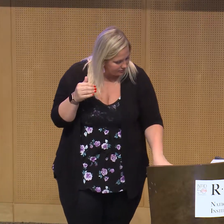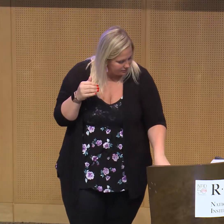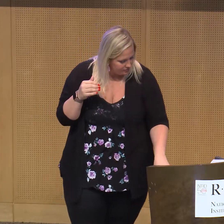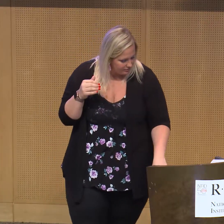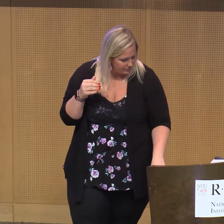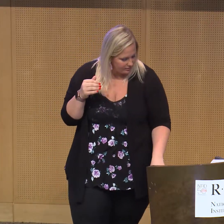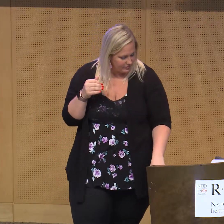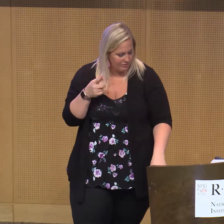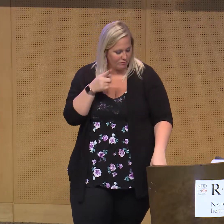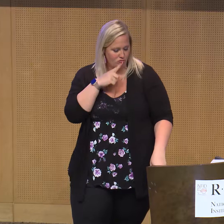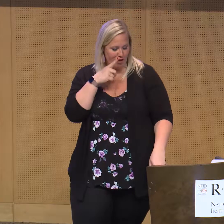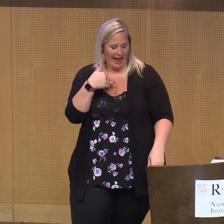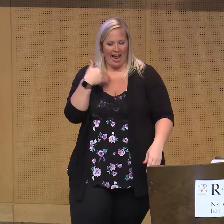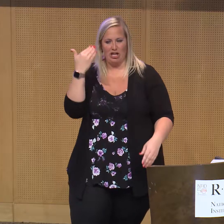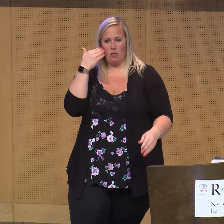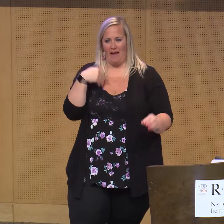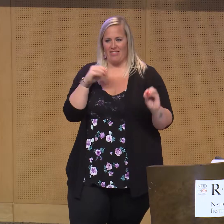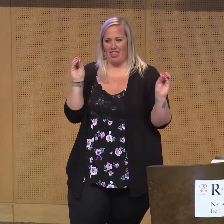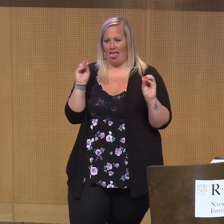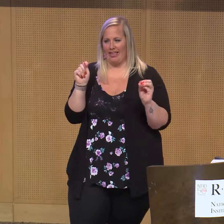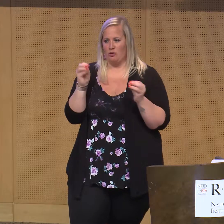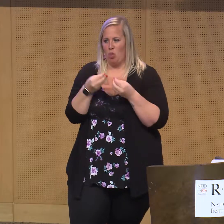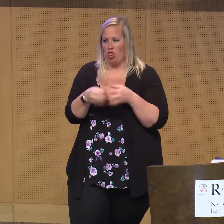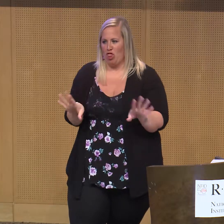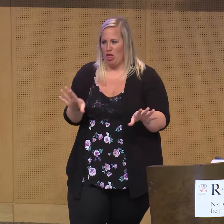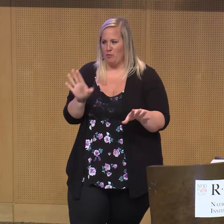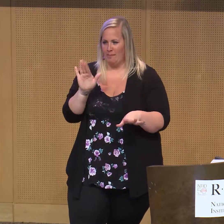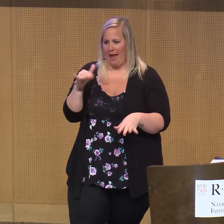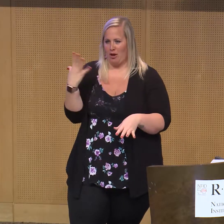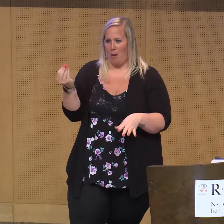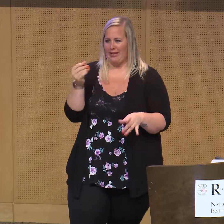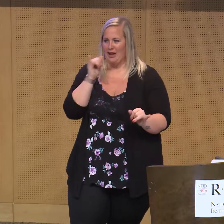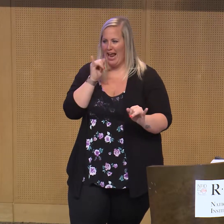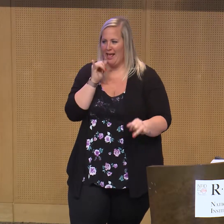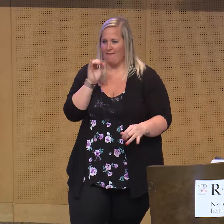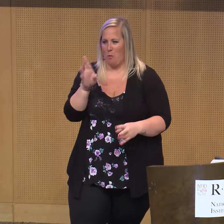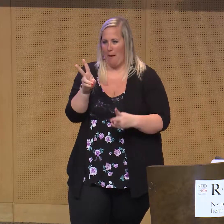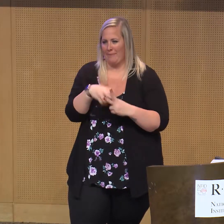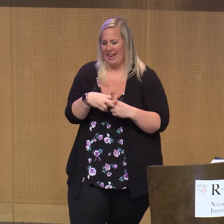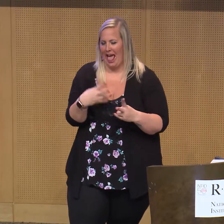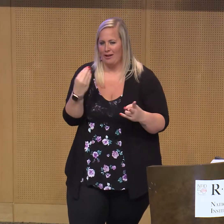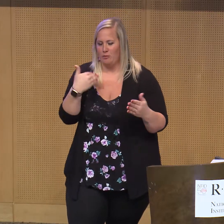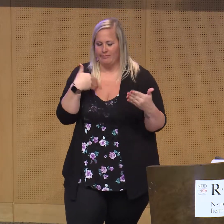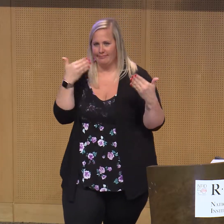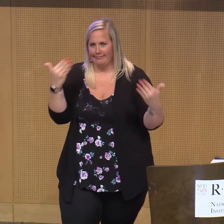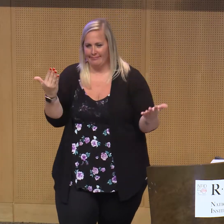for companies and corporations, so I figured, "I have nothing to lose by going for this interview.